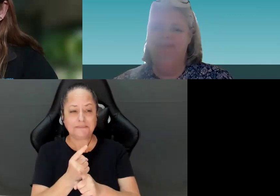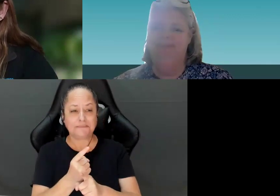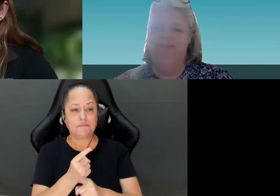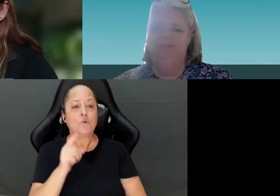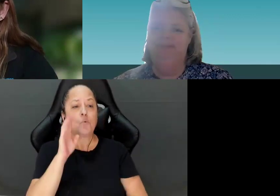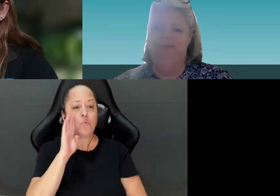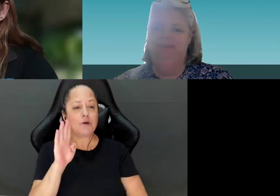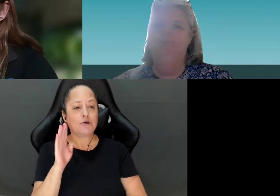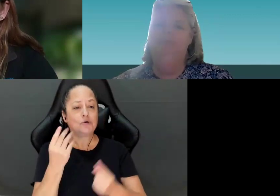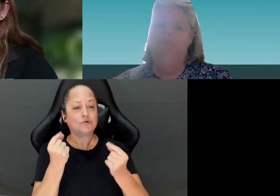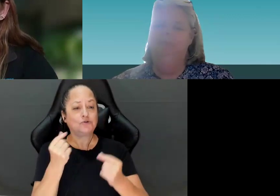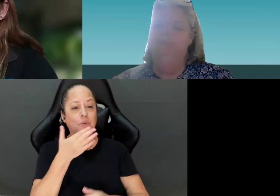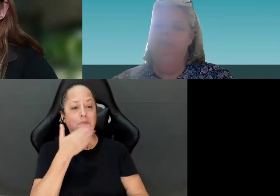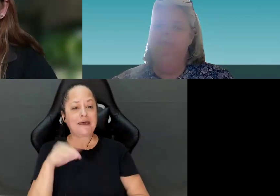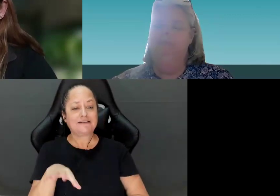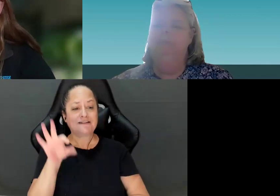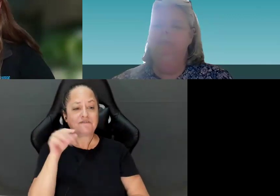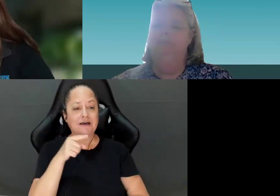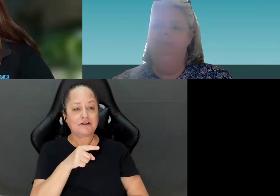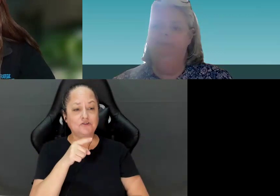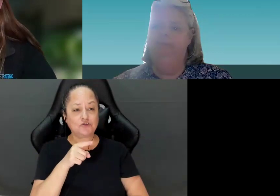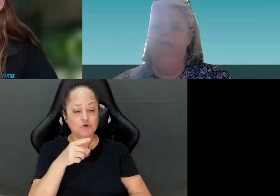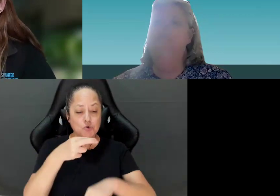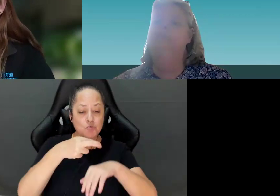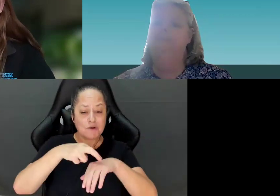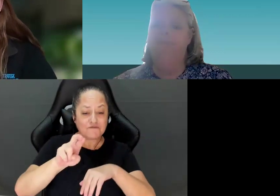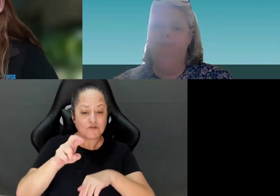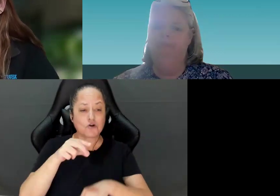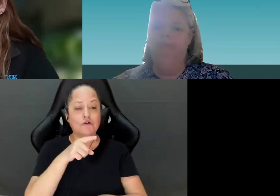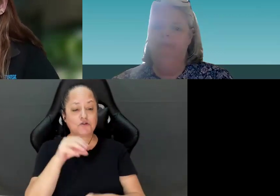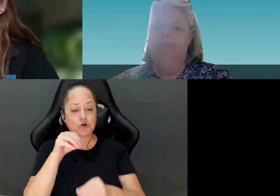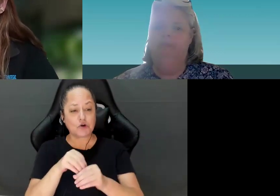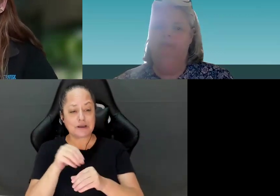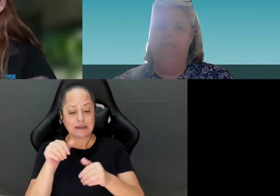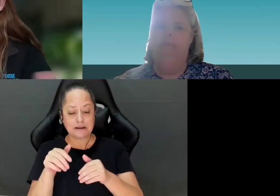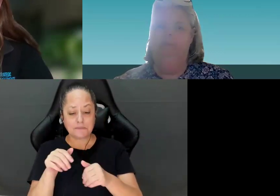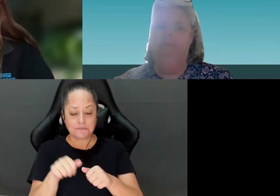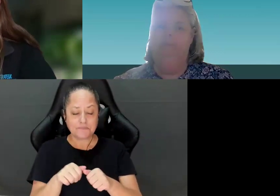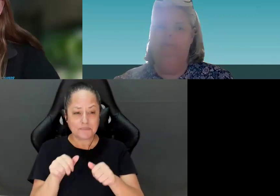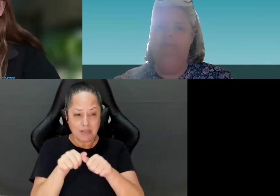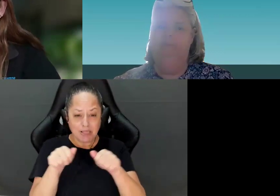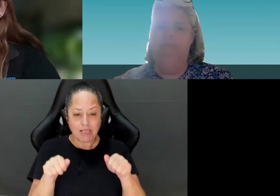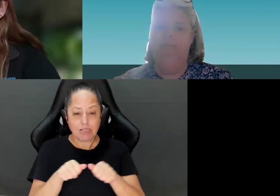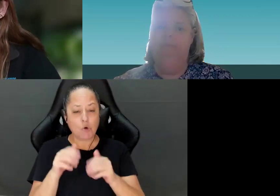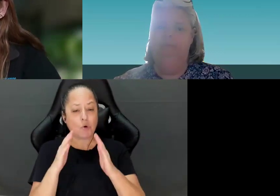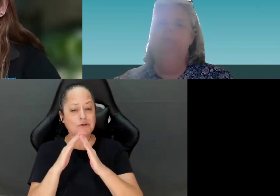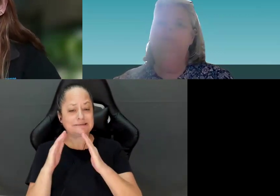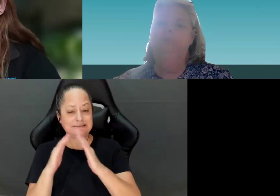do our best to find you a referral. If you are in one of our local, the cities that we have a local office in, we will get